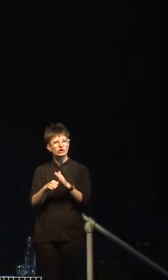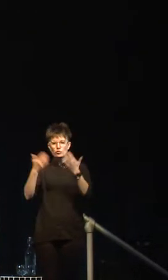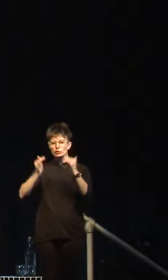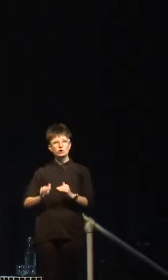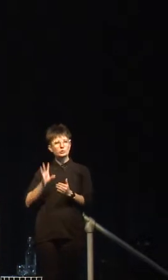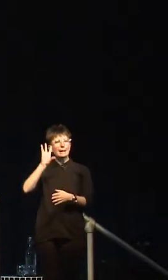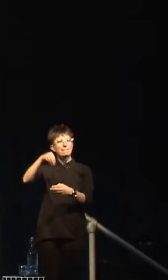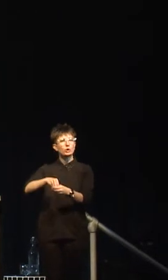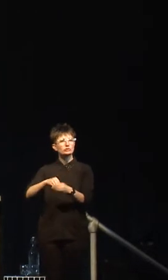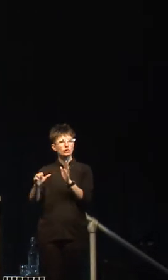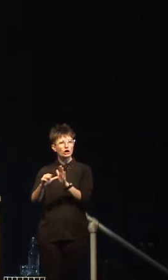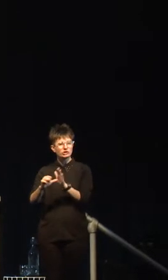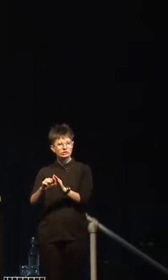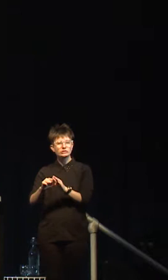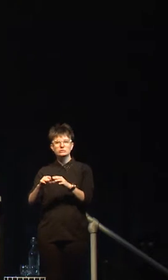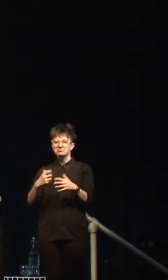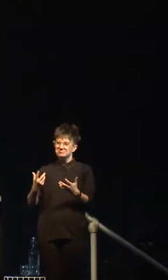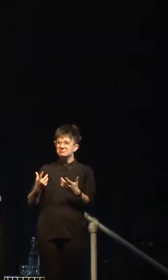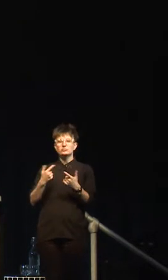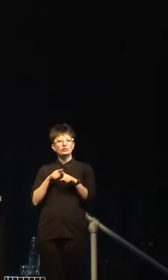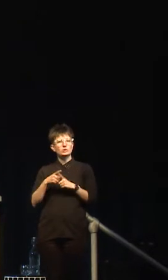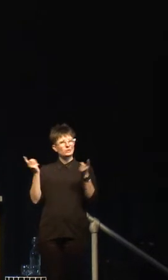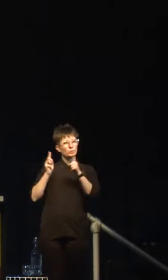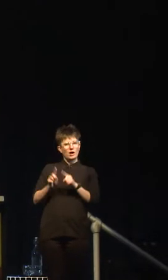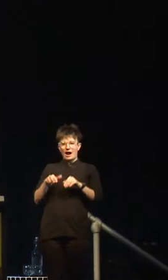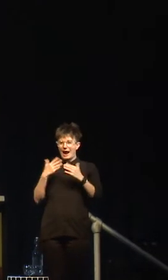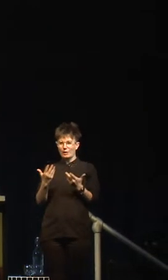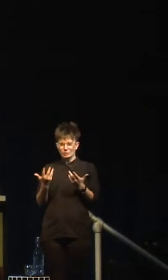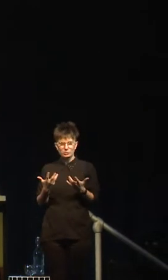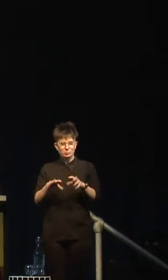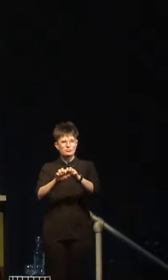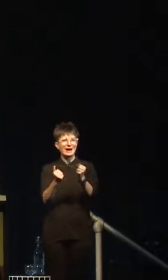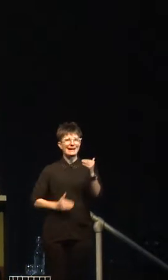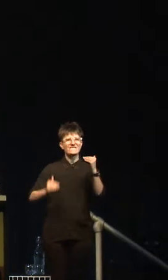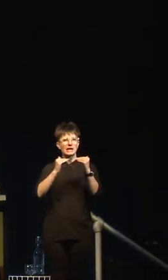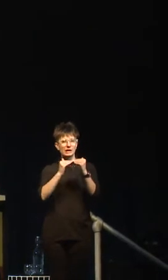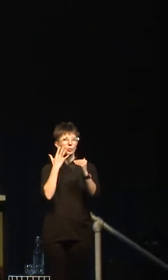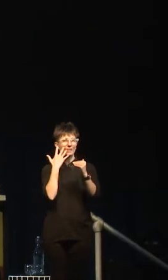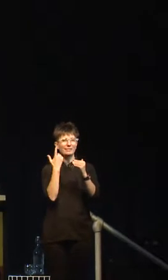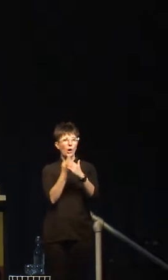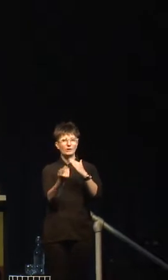work out how at the very least to break-even at $4. And then what happened was as the price